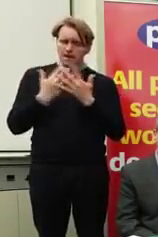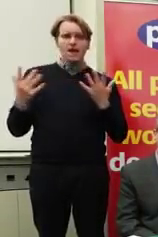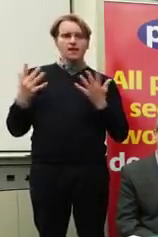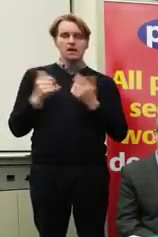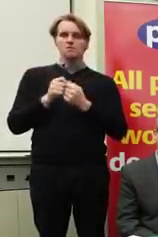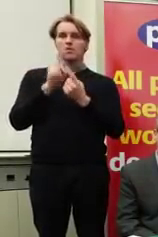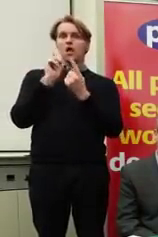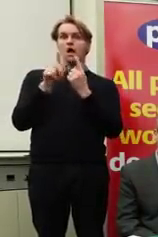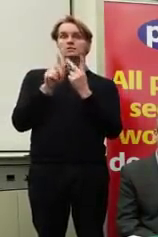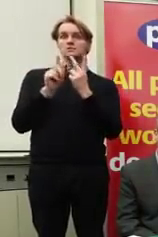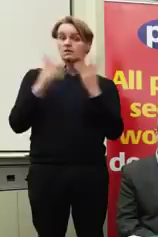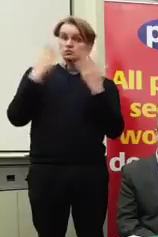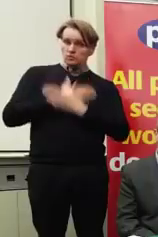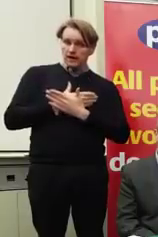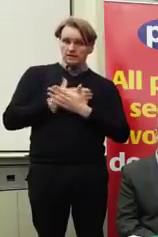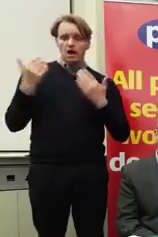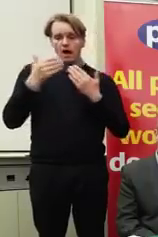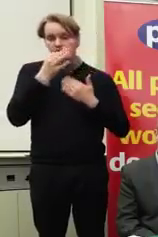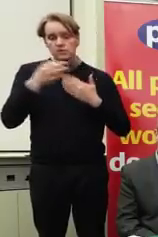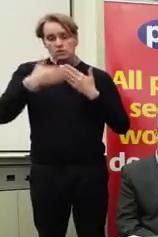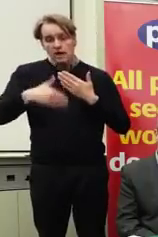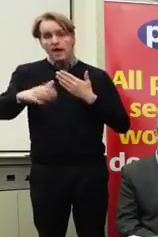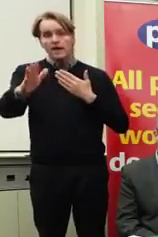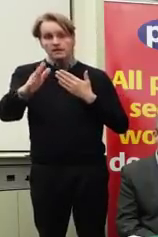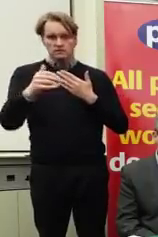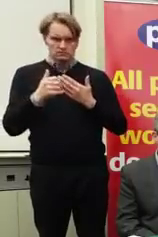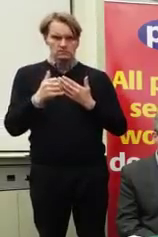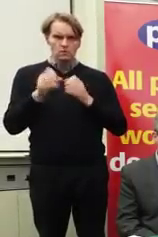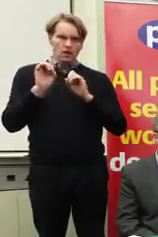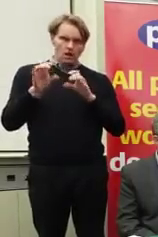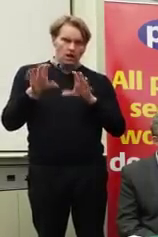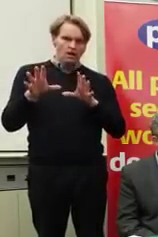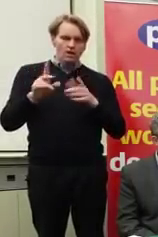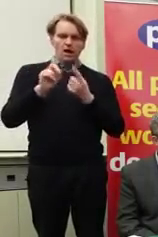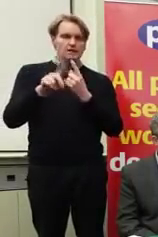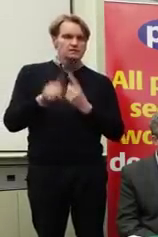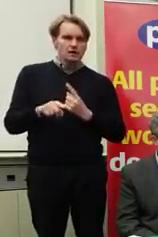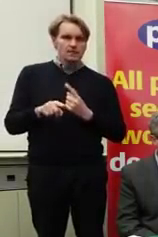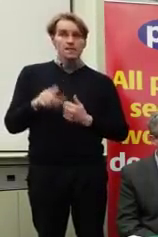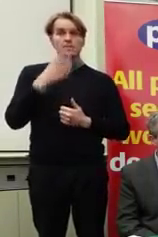days directly. Can I ask people to share the event and to like the PCS page and to